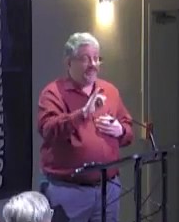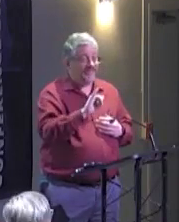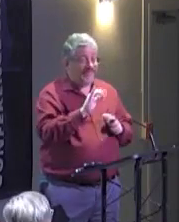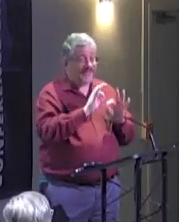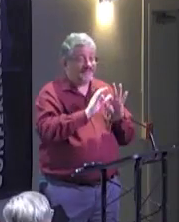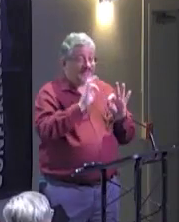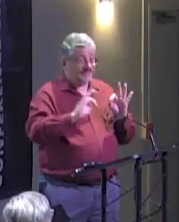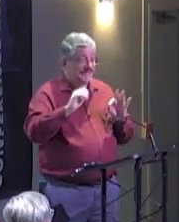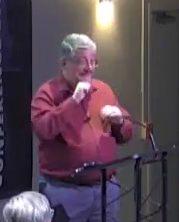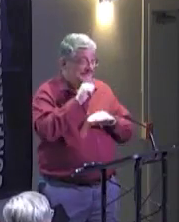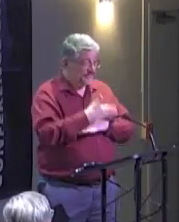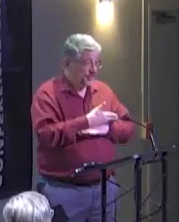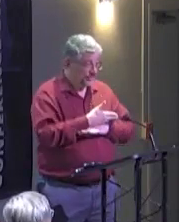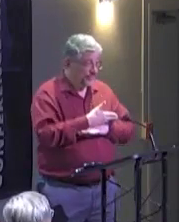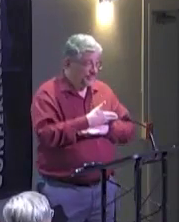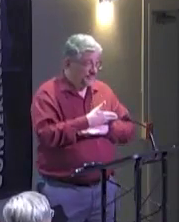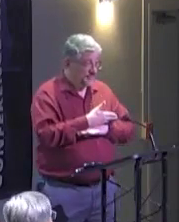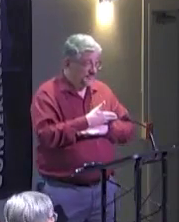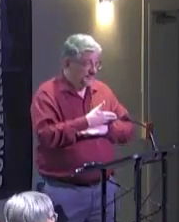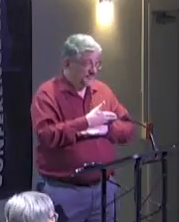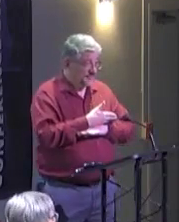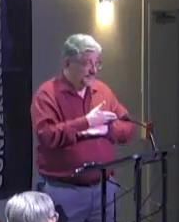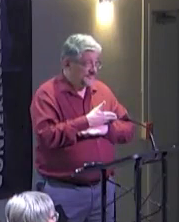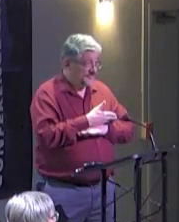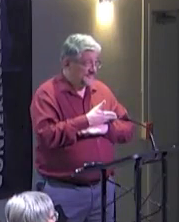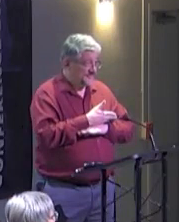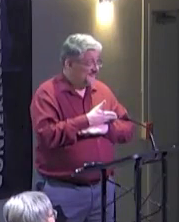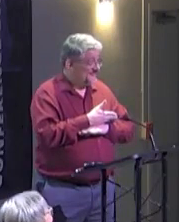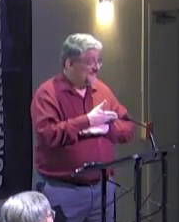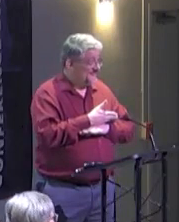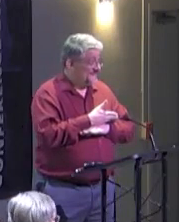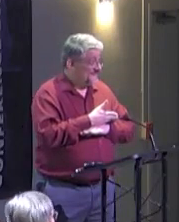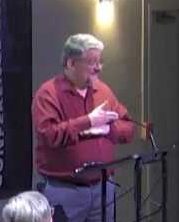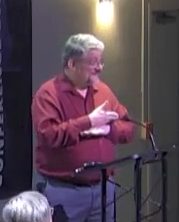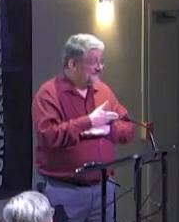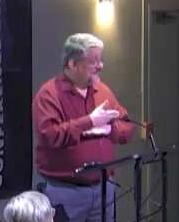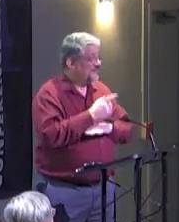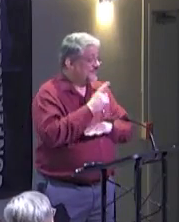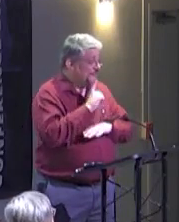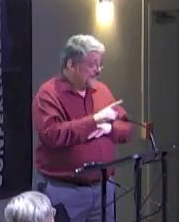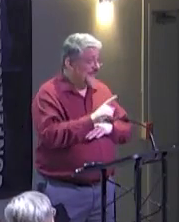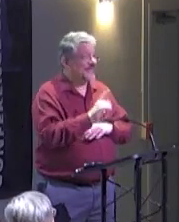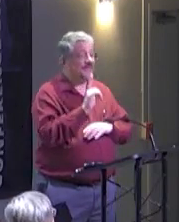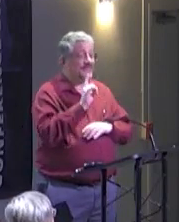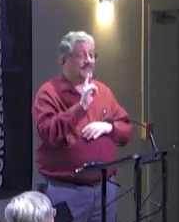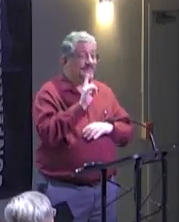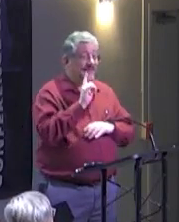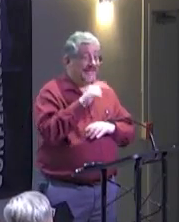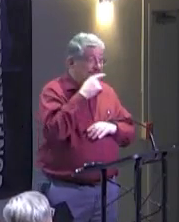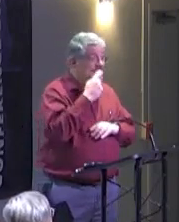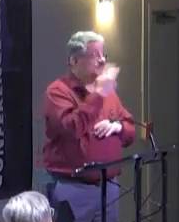Do you guys have heard of that? That is actually in some sense is the daughter of SLTT.